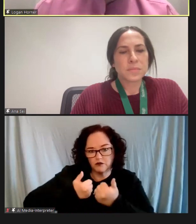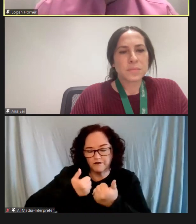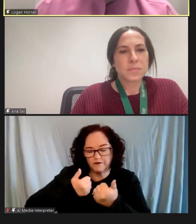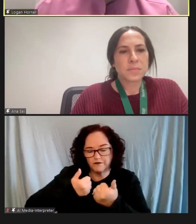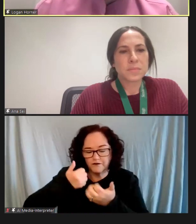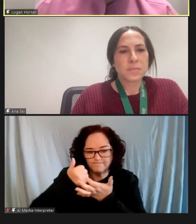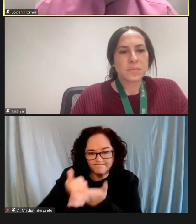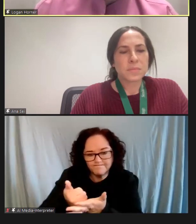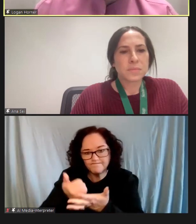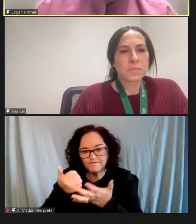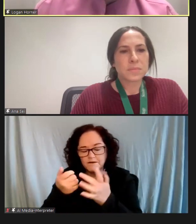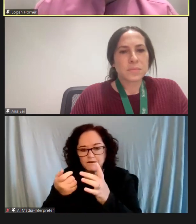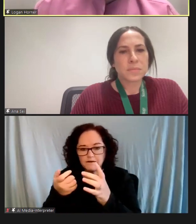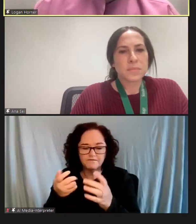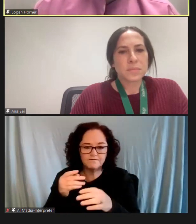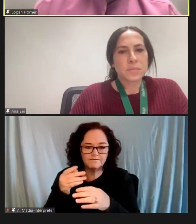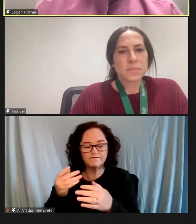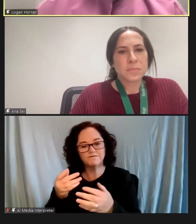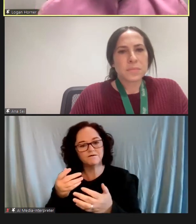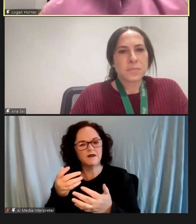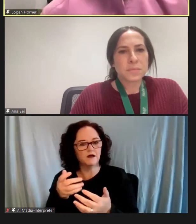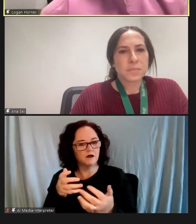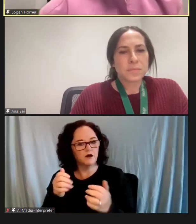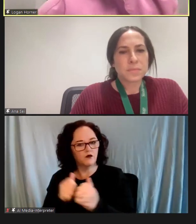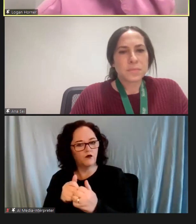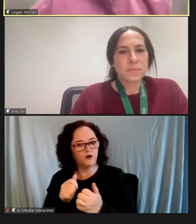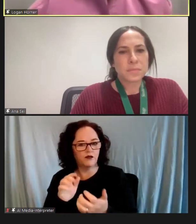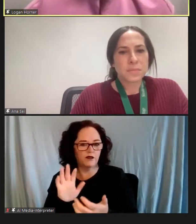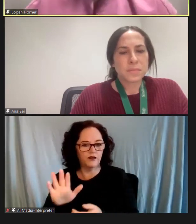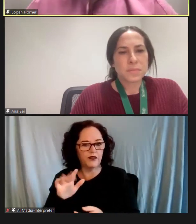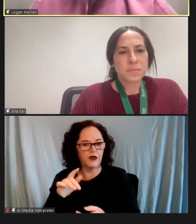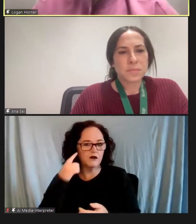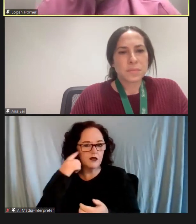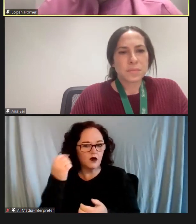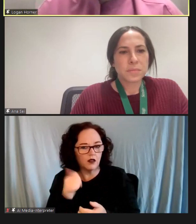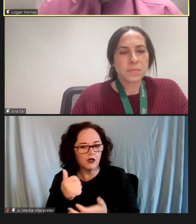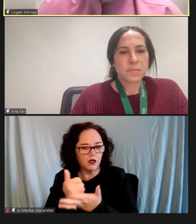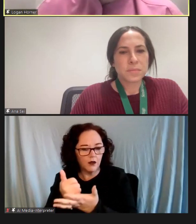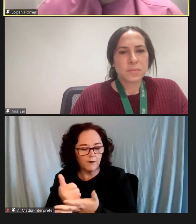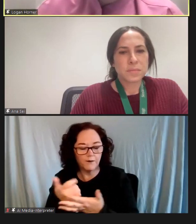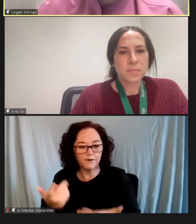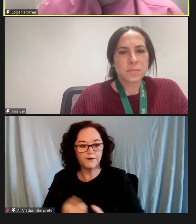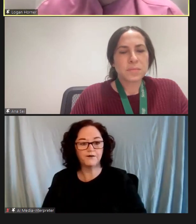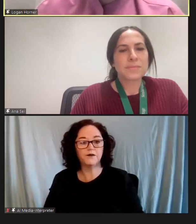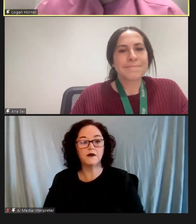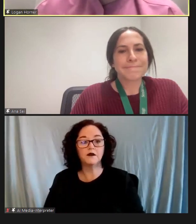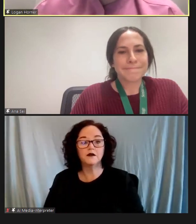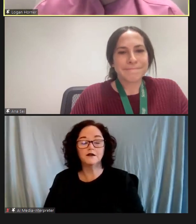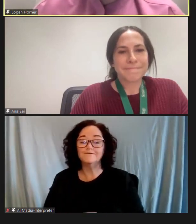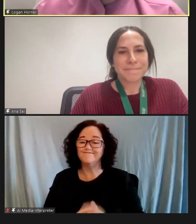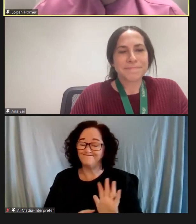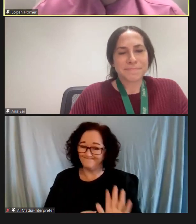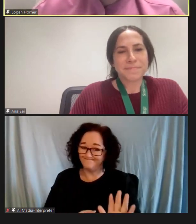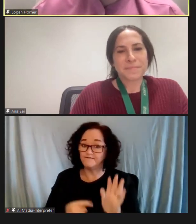loss um a lot of the times with this you